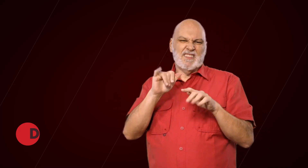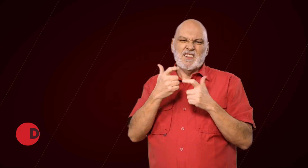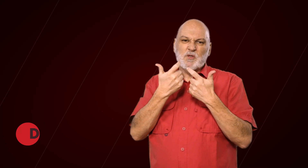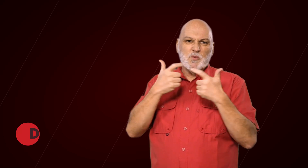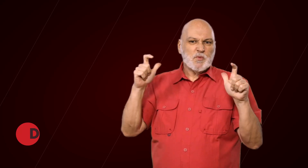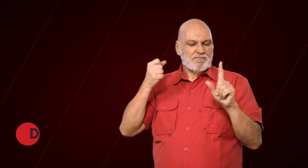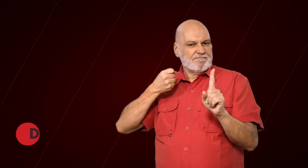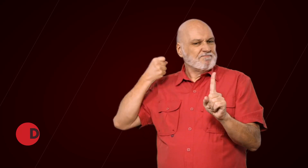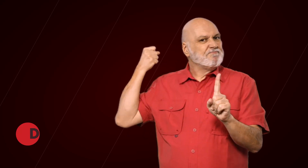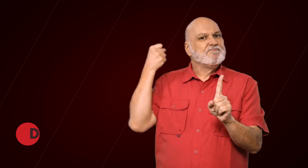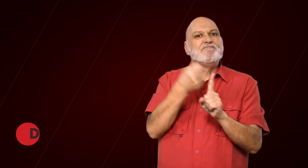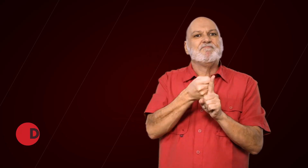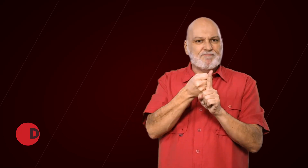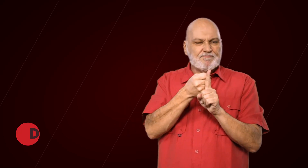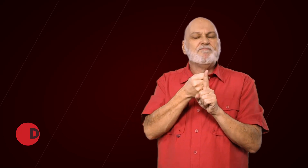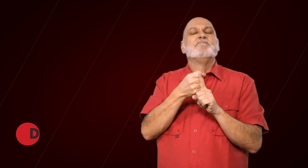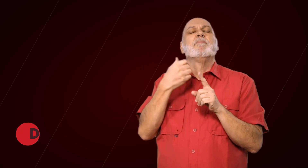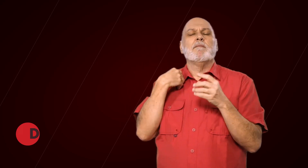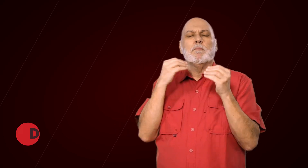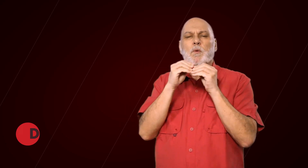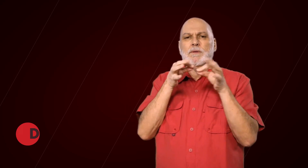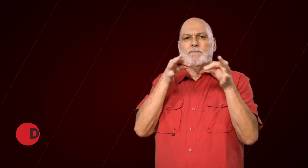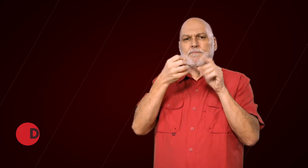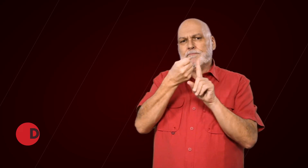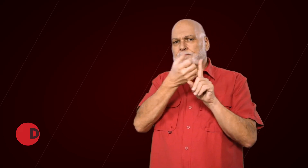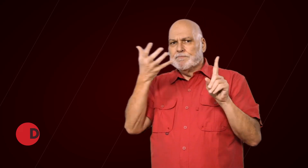Deaf people has been huge.